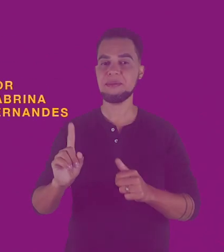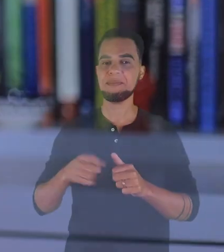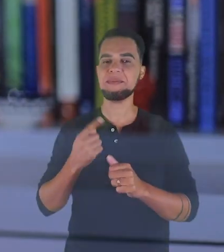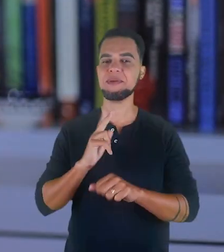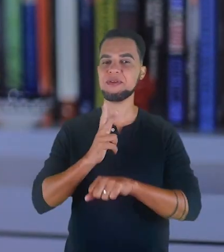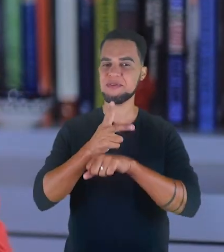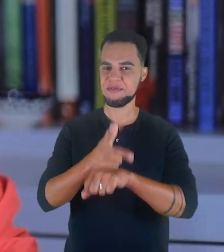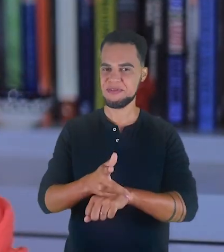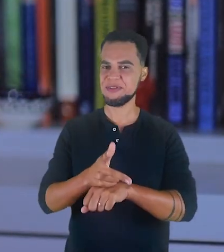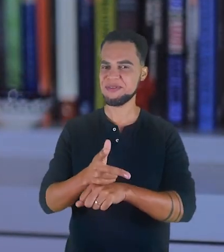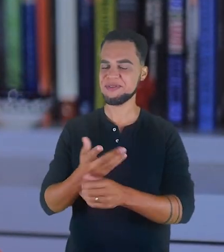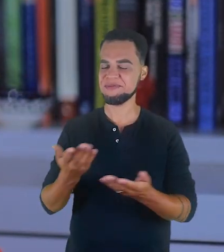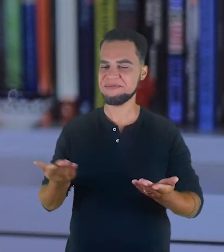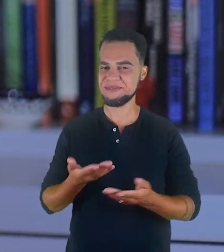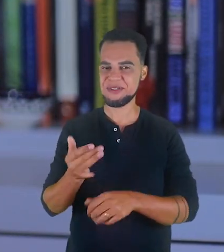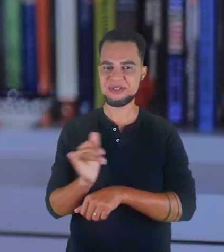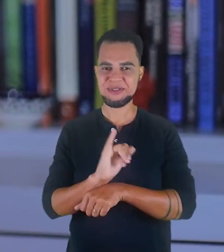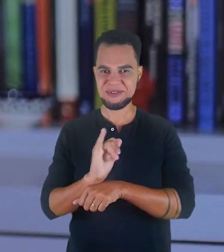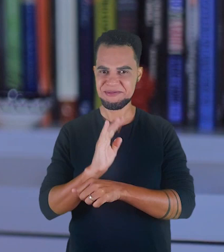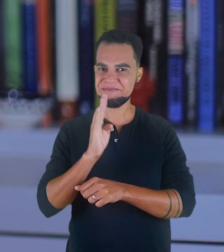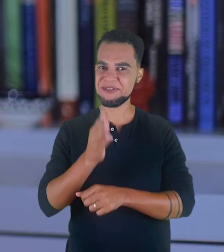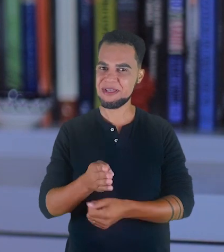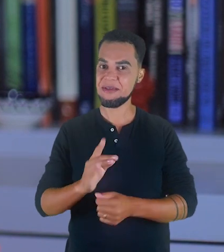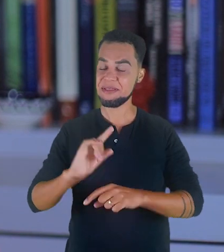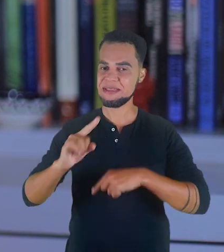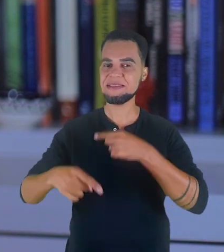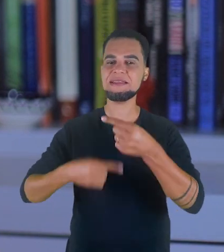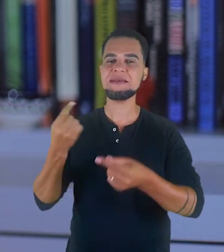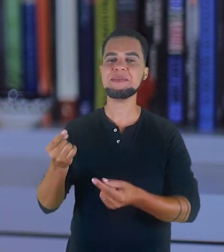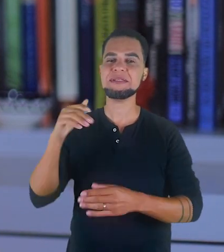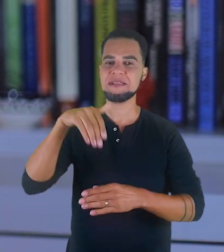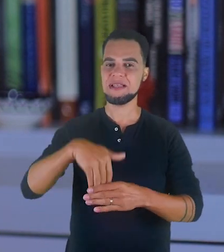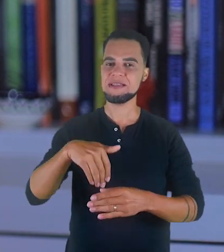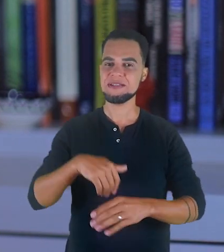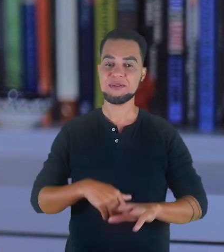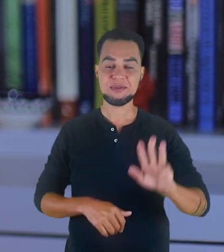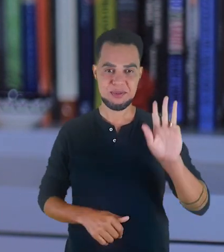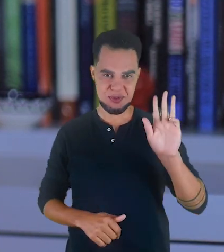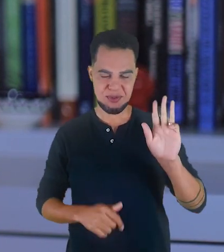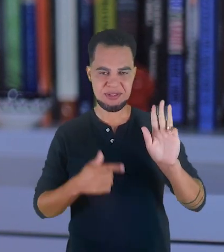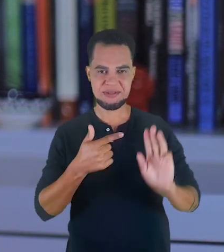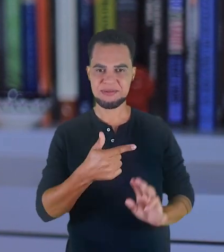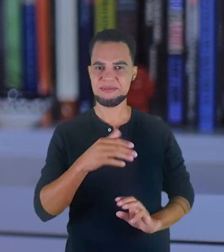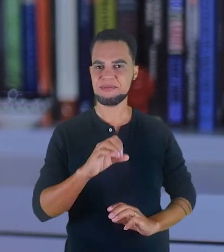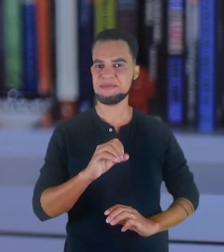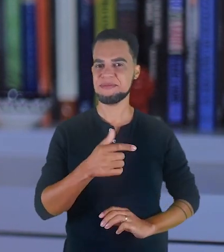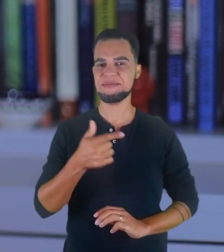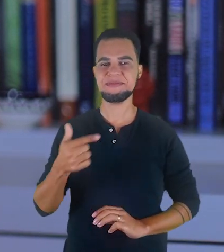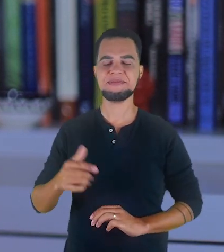This is the first video I record for YouTube after Lula's election in 2022.